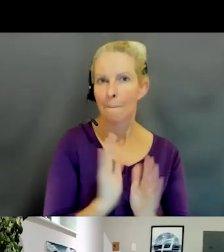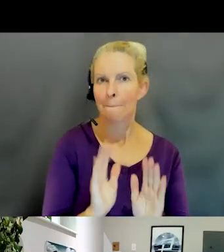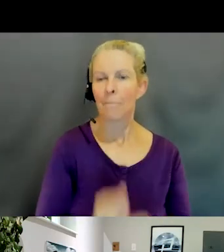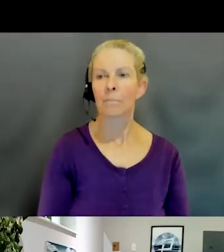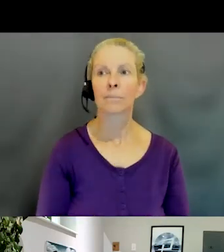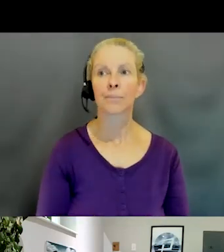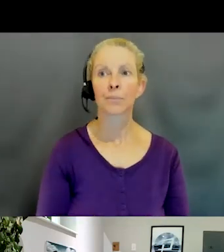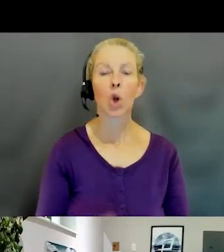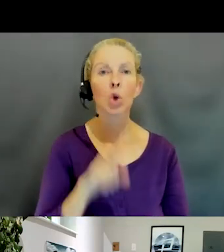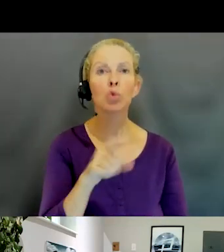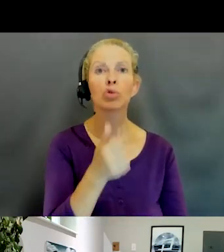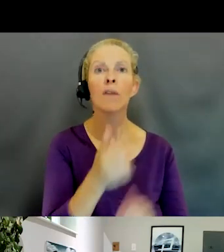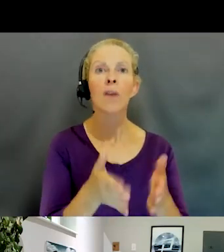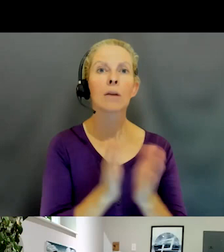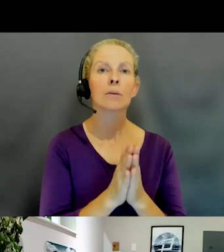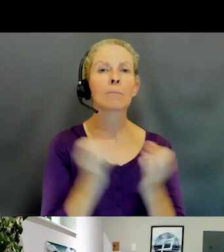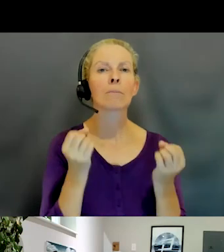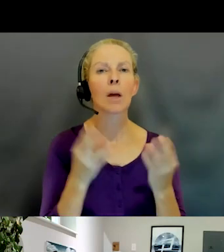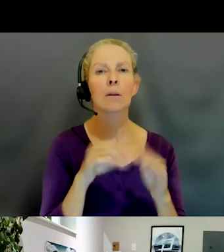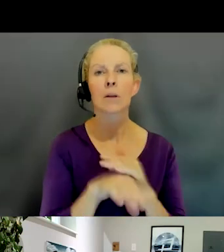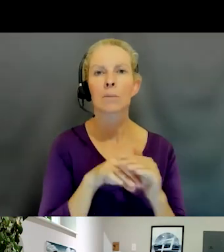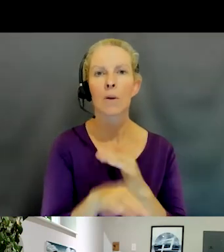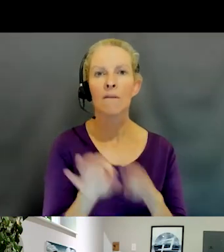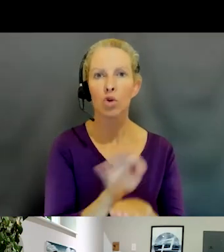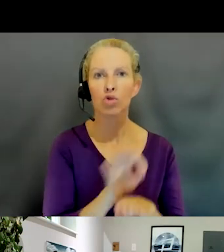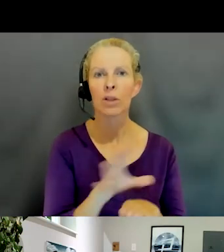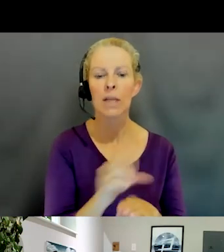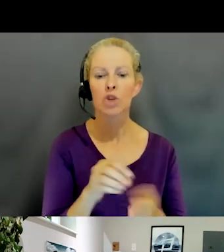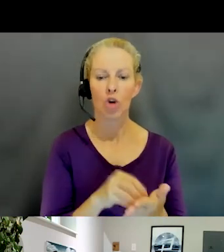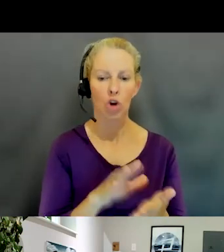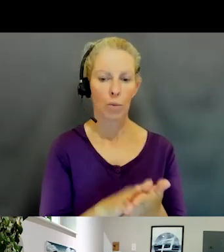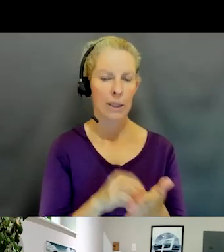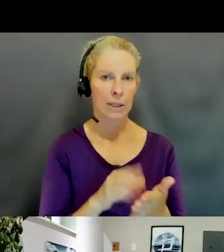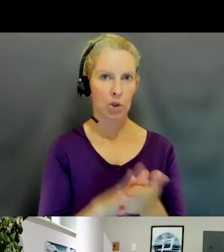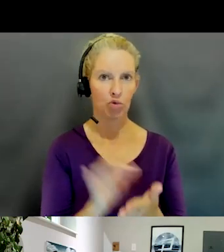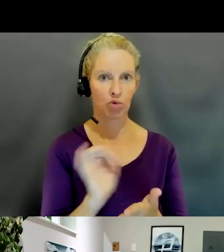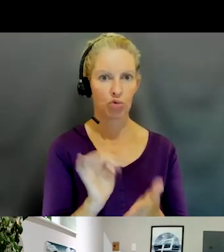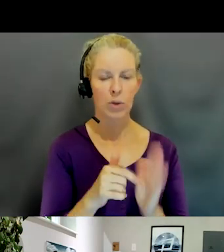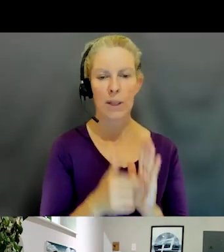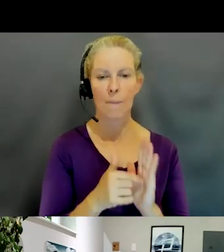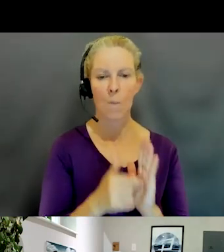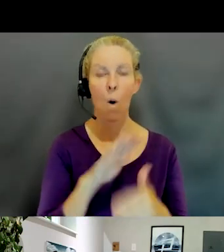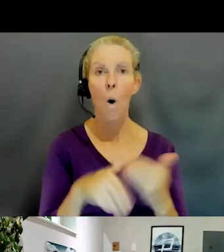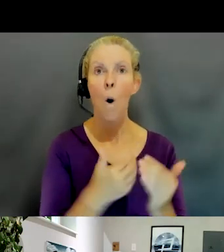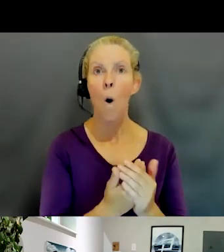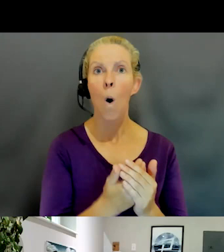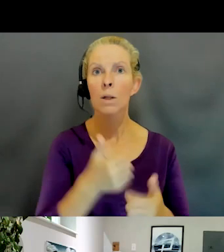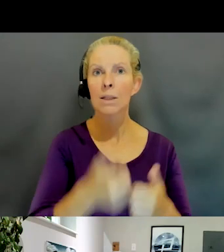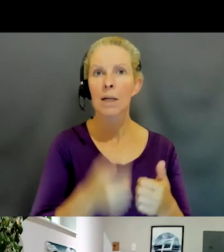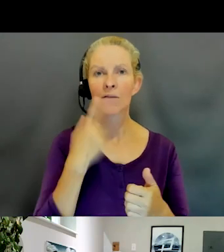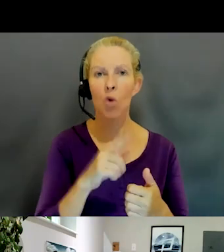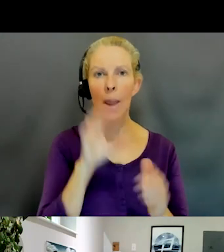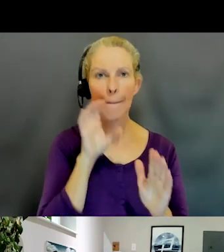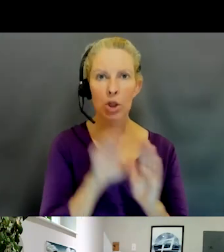basic accessibility functions in documents, like alt text for images and tables that are properly